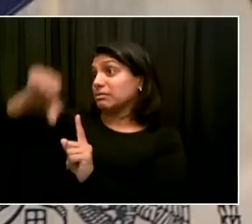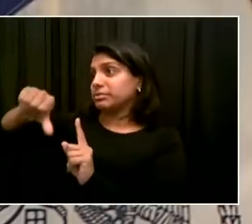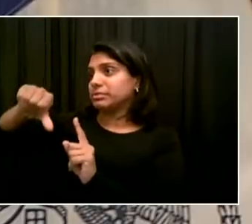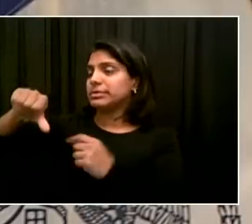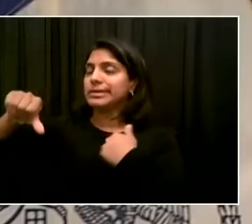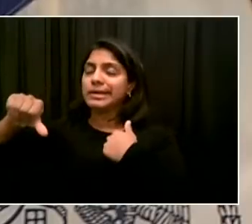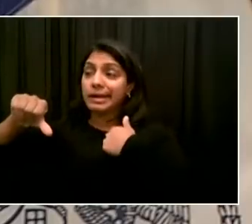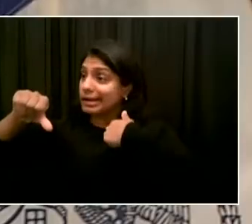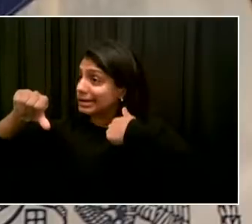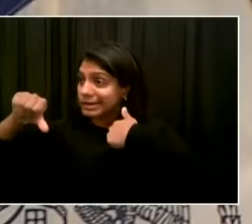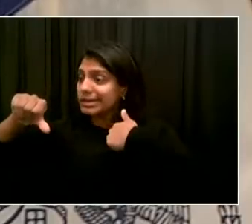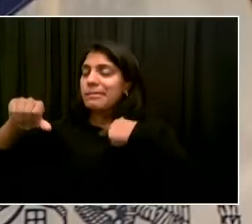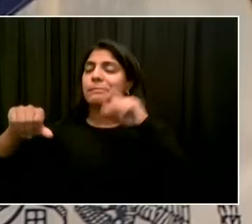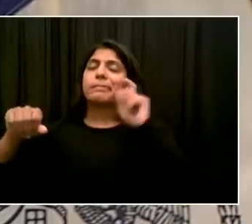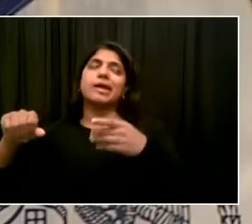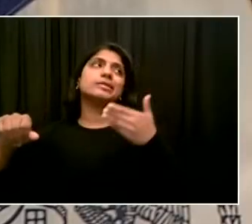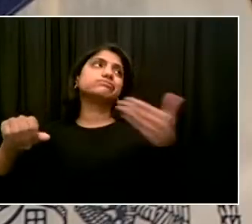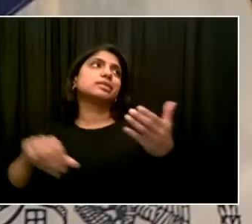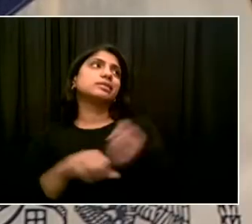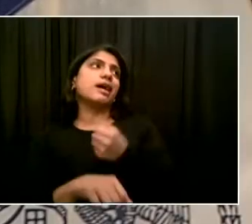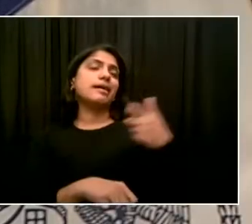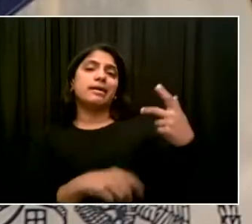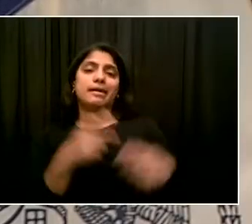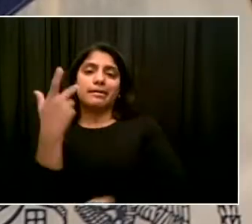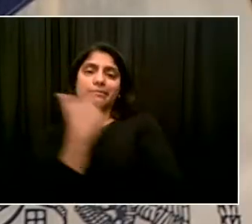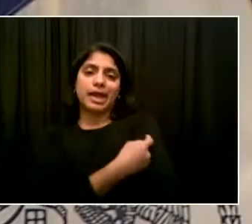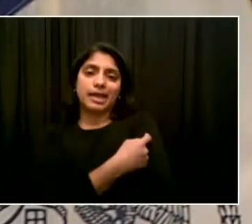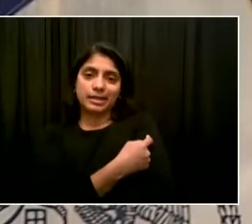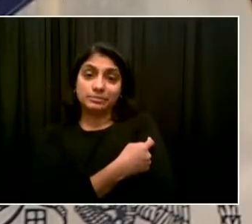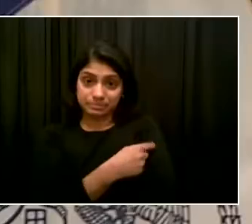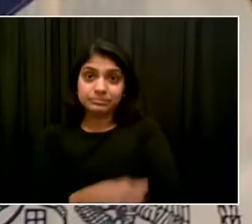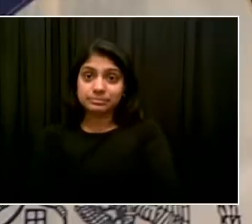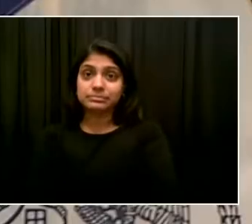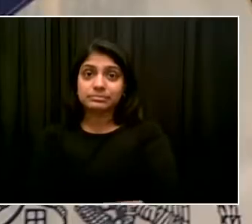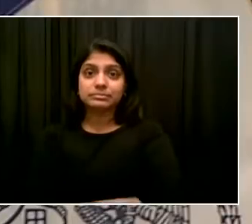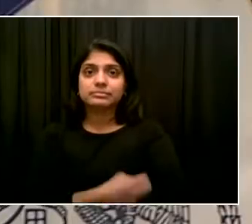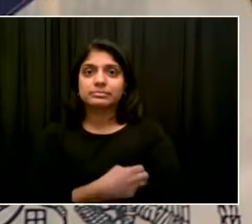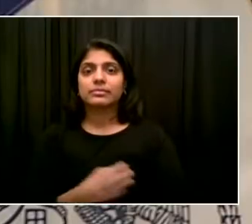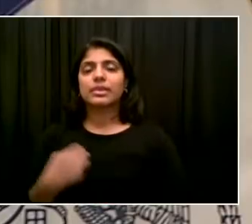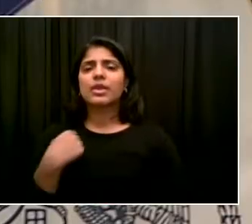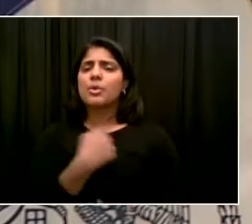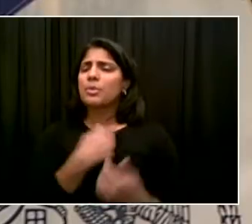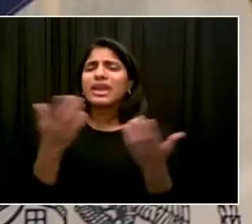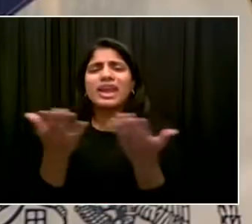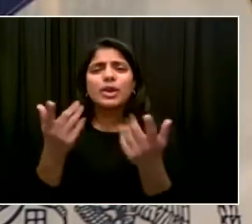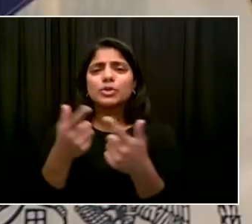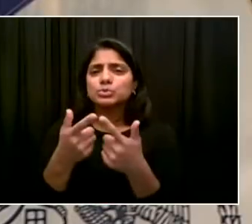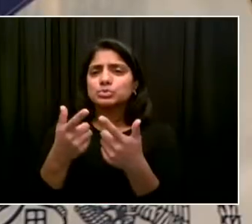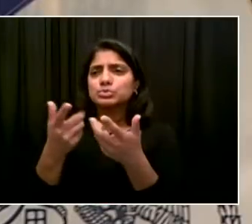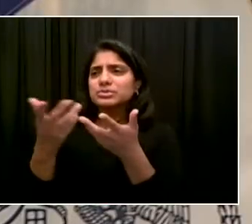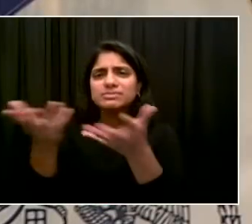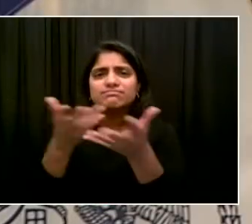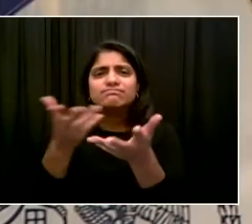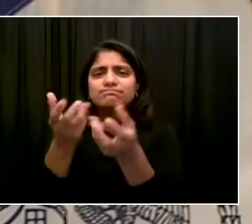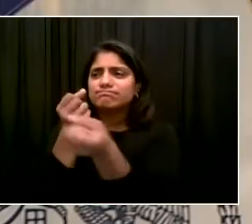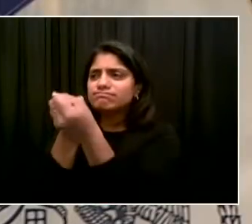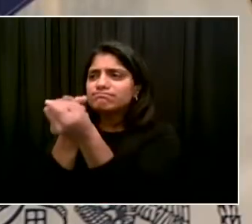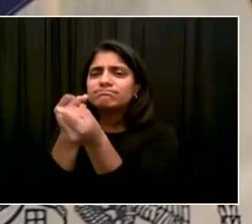DON'T AND THEN T GEVACCINATED. IT IS BEEN A CONSISTENT PATTERN WE EAR PROVIDING THE FRAMEWORK.